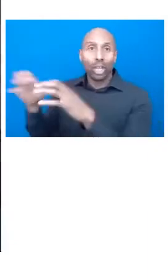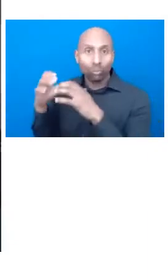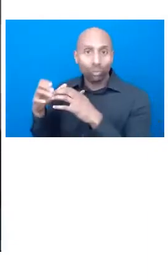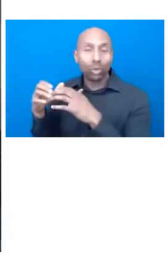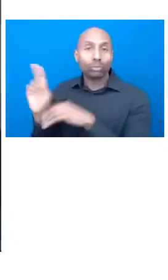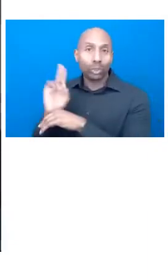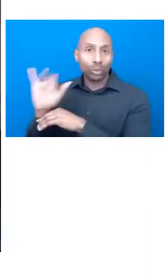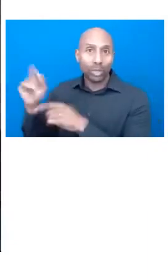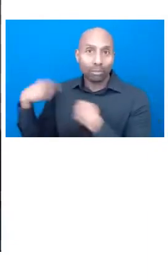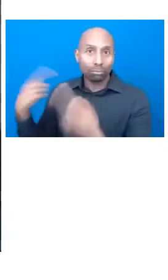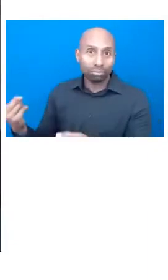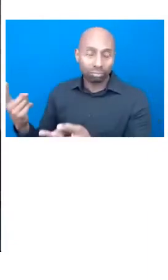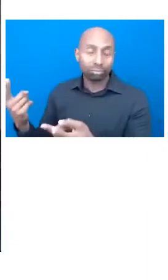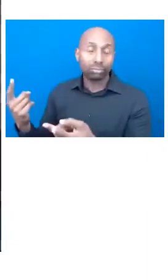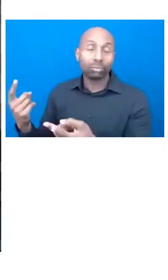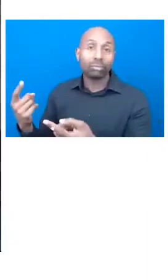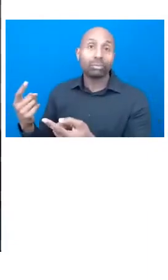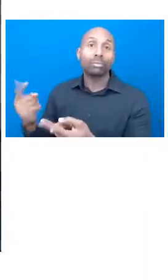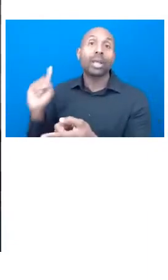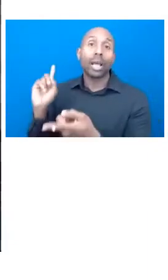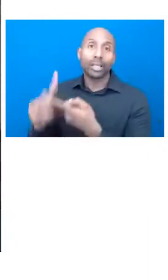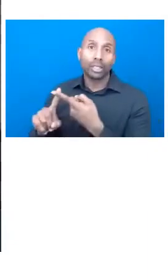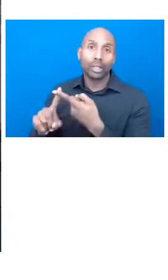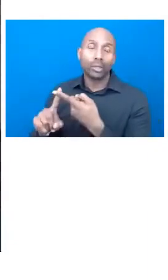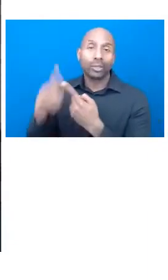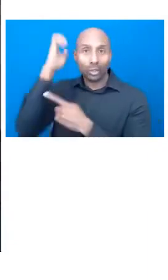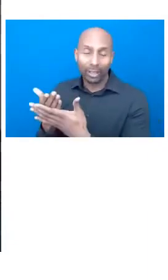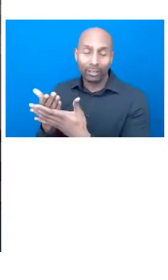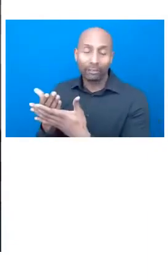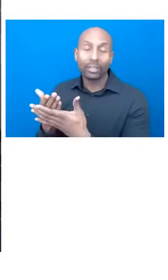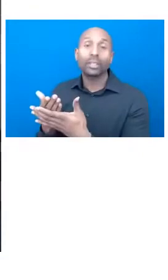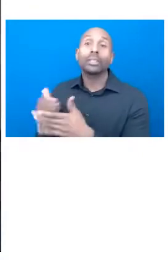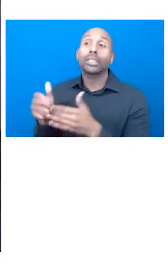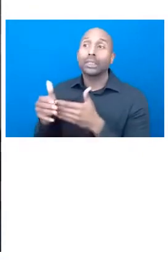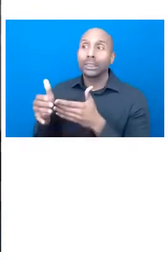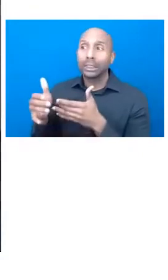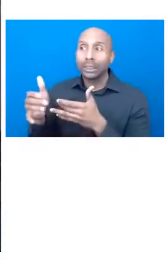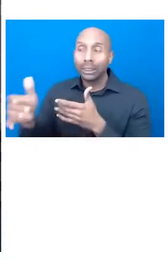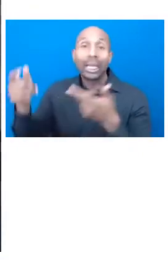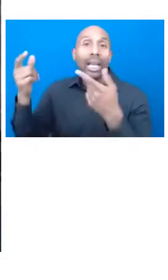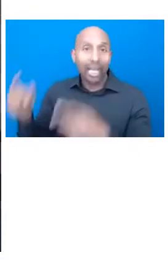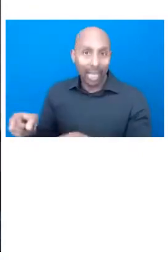Now it is my great pleasure to introduce to you all the curator of the artistic exhibit, Jeffrey Kent.